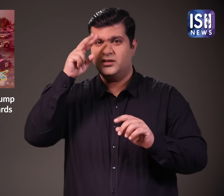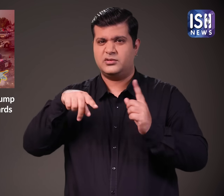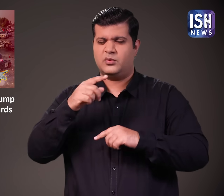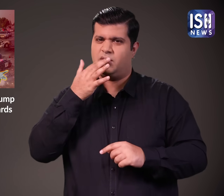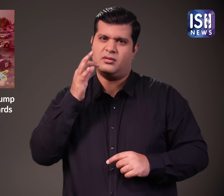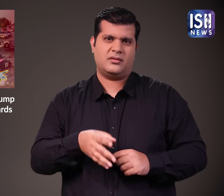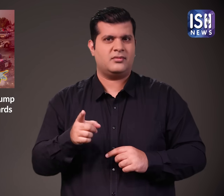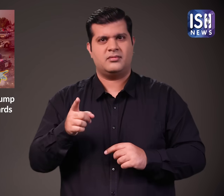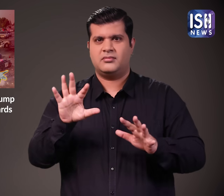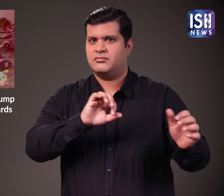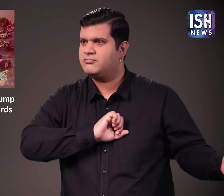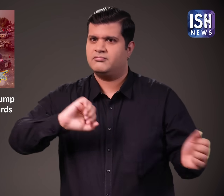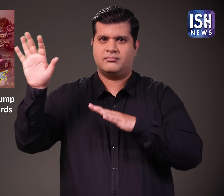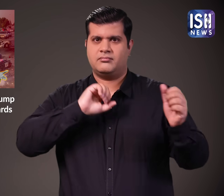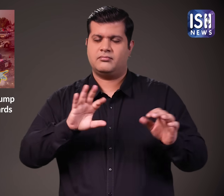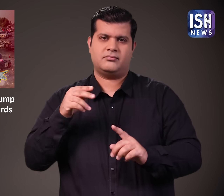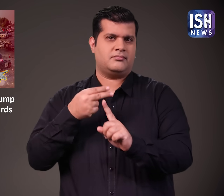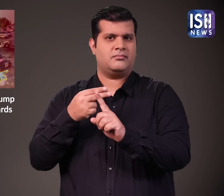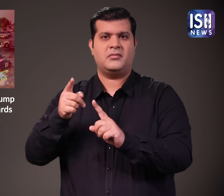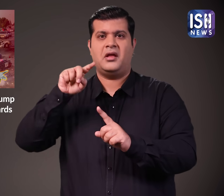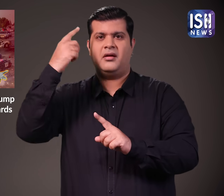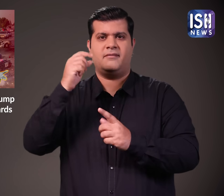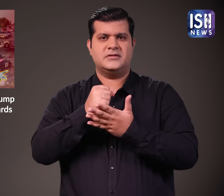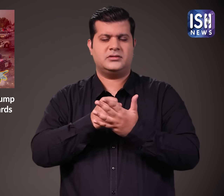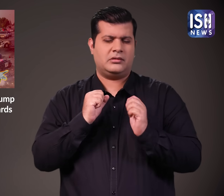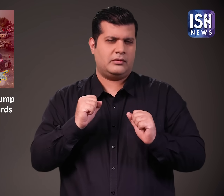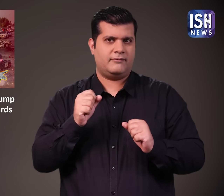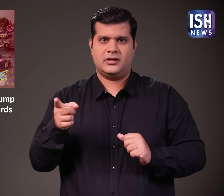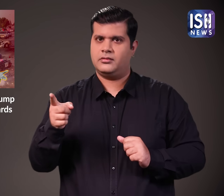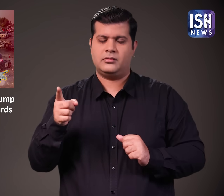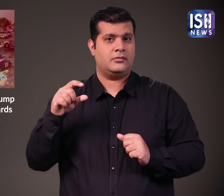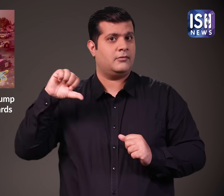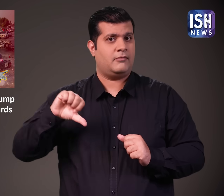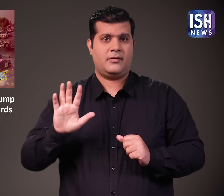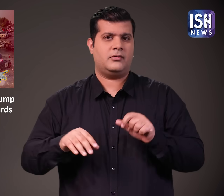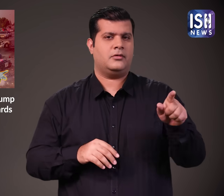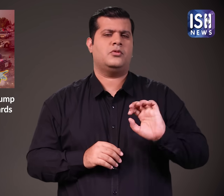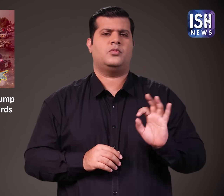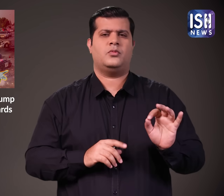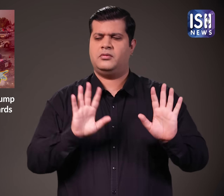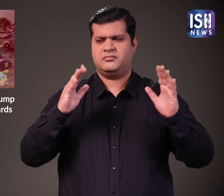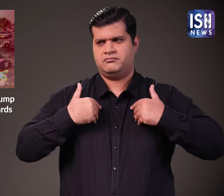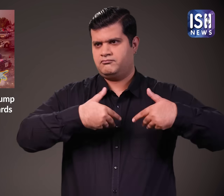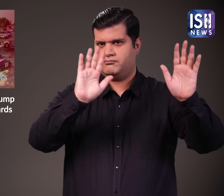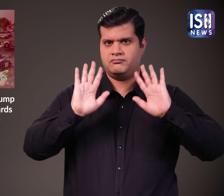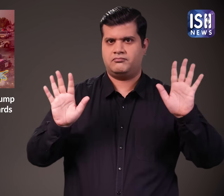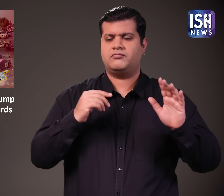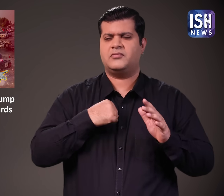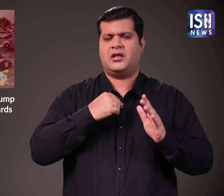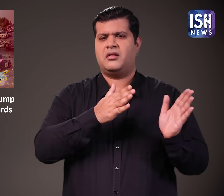However, for the illegal immigrants who are deported, getting visas for any country will be very difficult. This would not apply to Khaby Lame since he voluntarily is leaving the U.S.